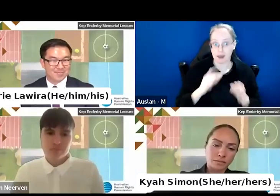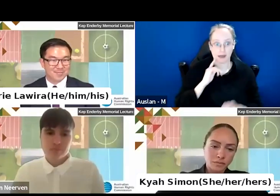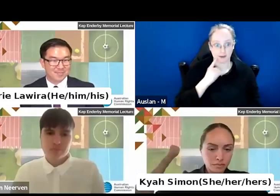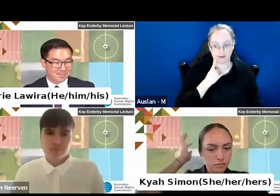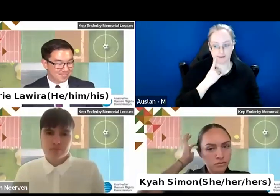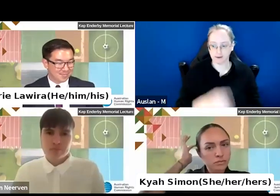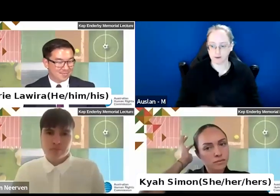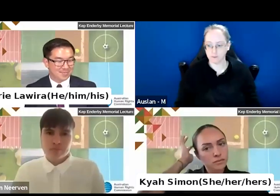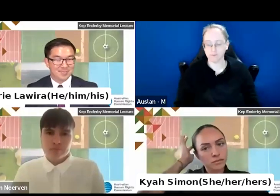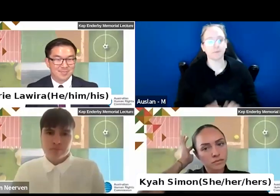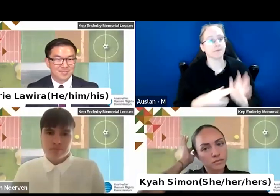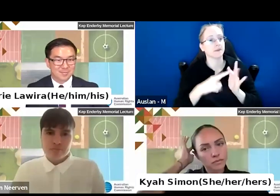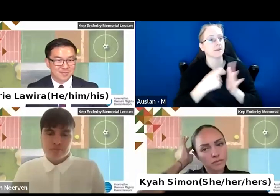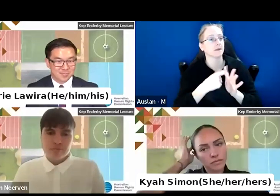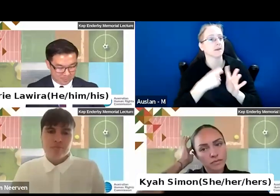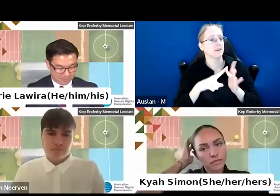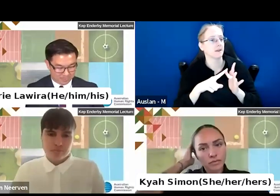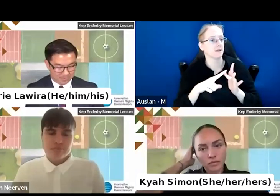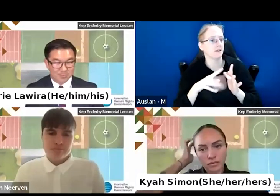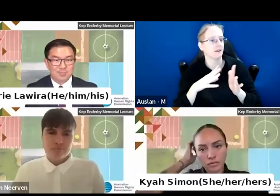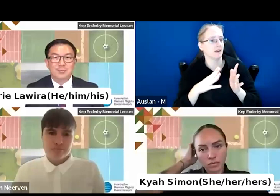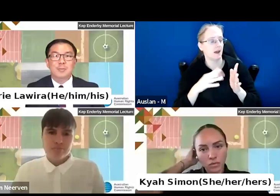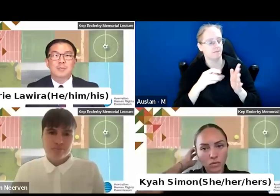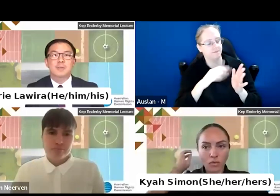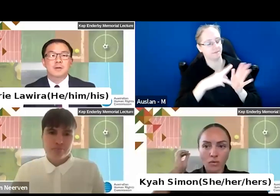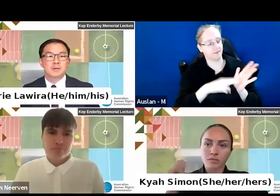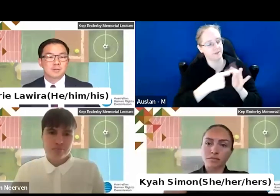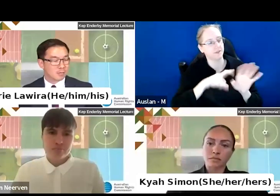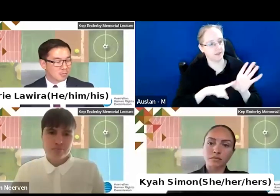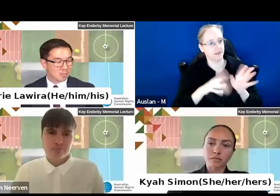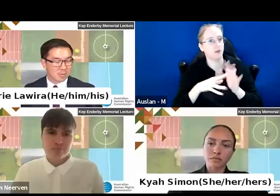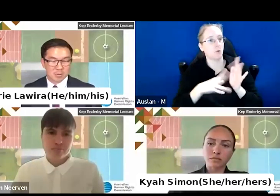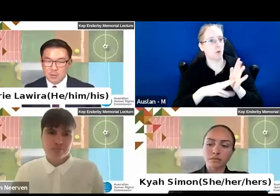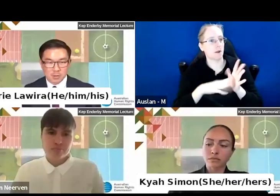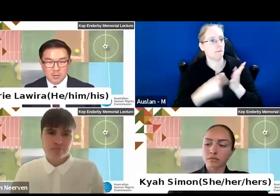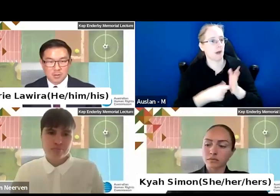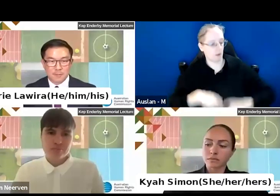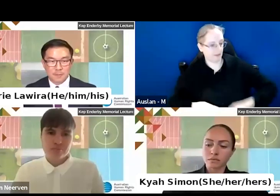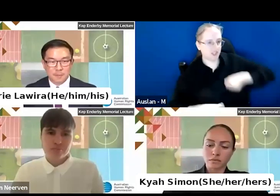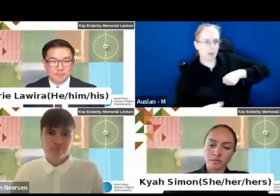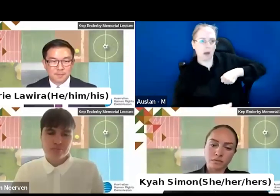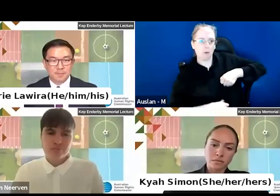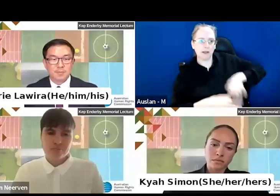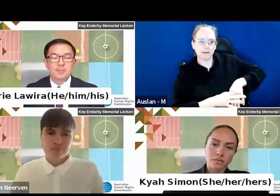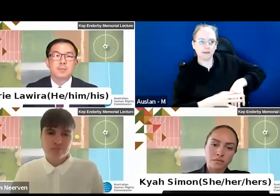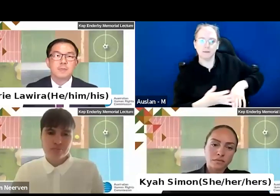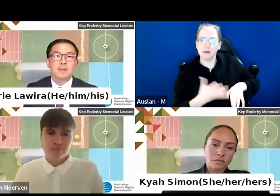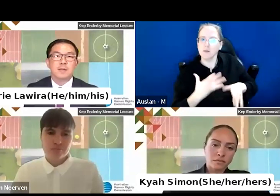Nicky Winmar lifting his jumper a political act that actually did lead to some social change. I think that one of the challenging things